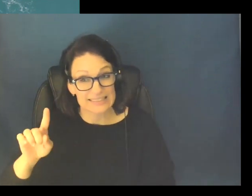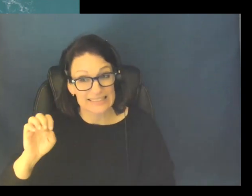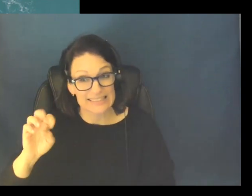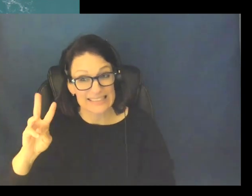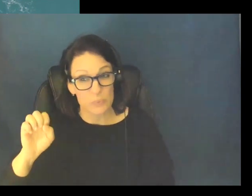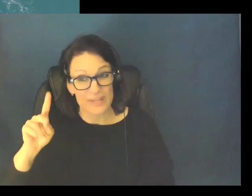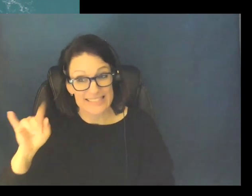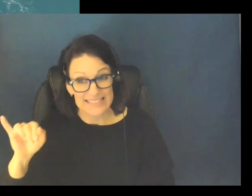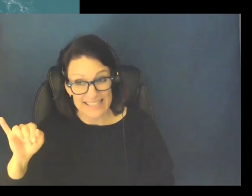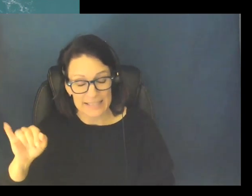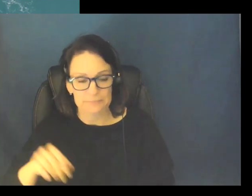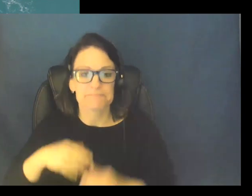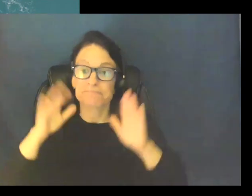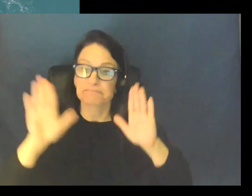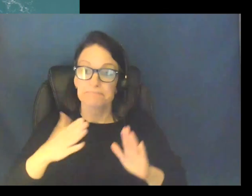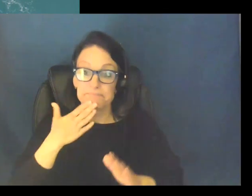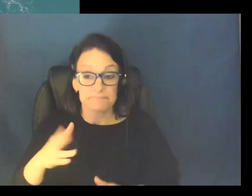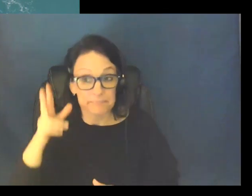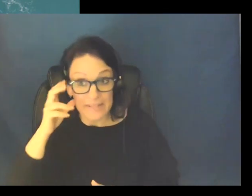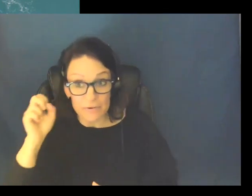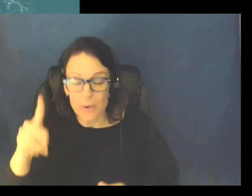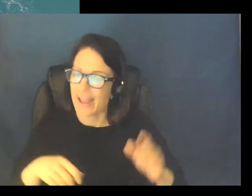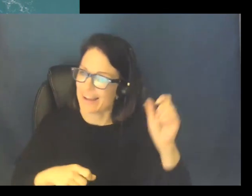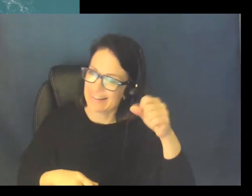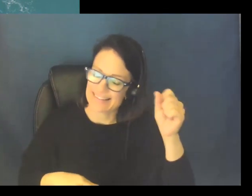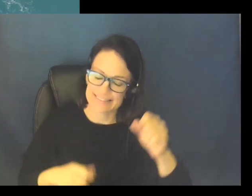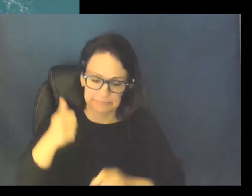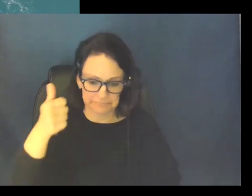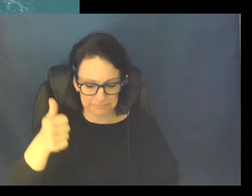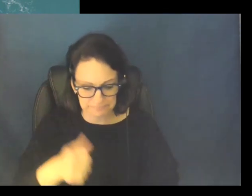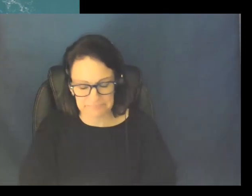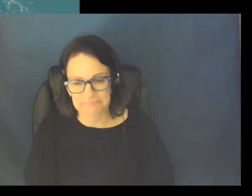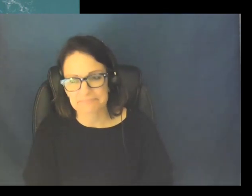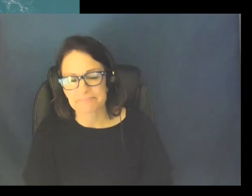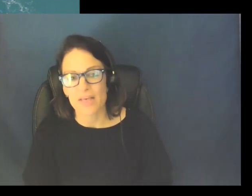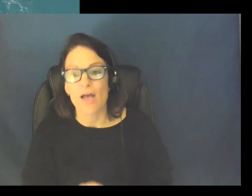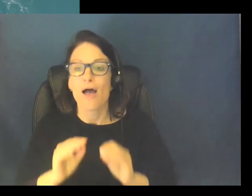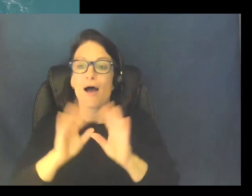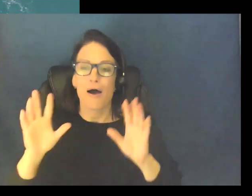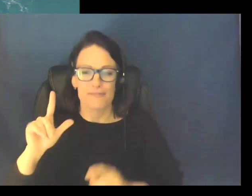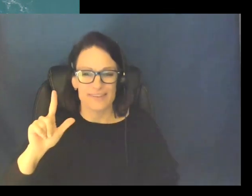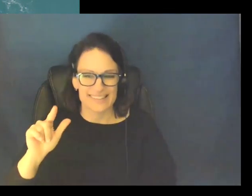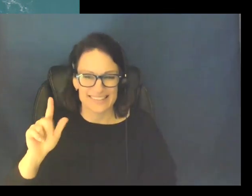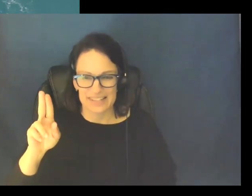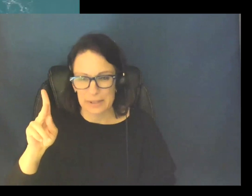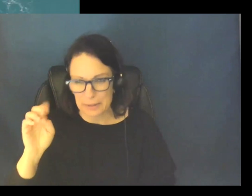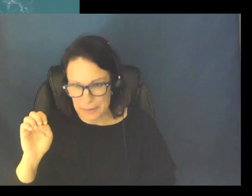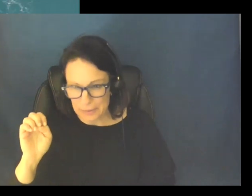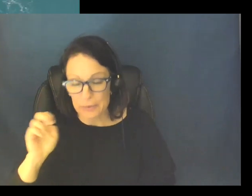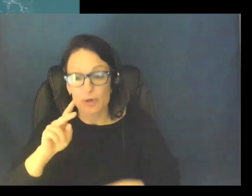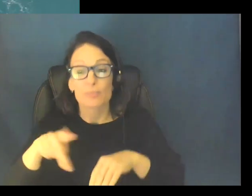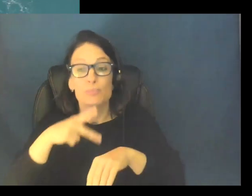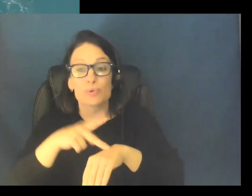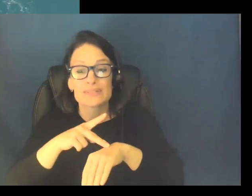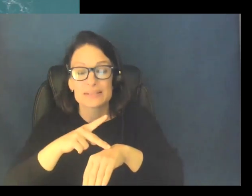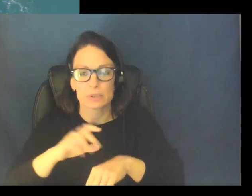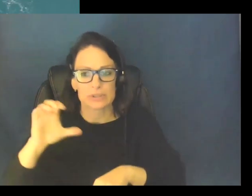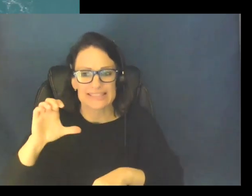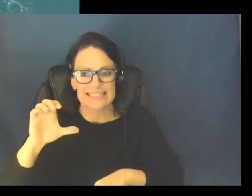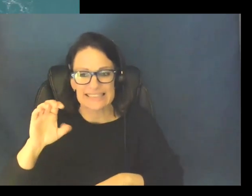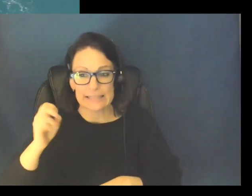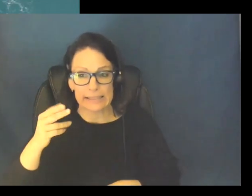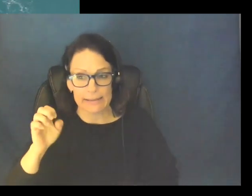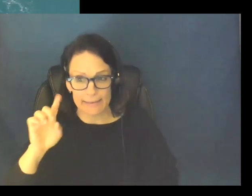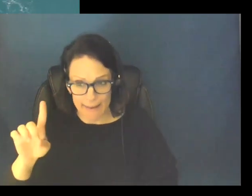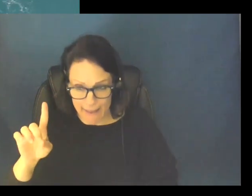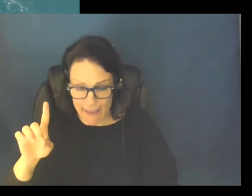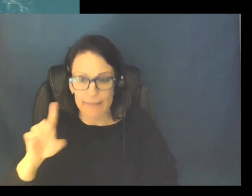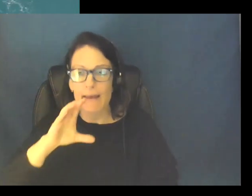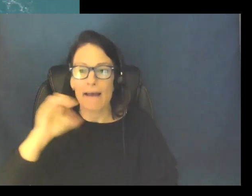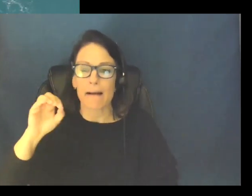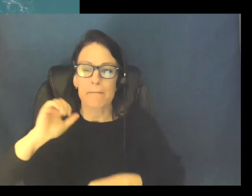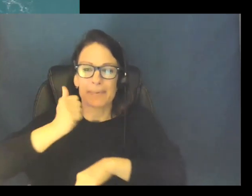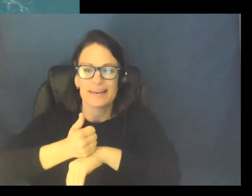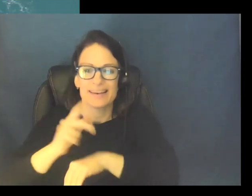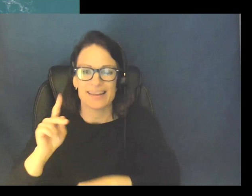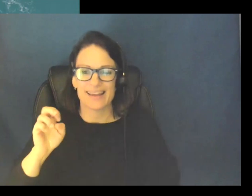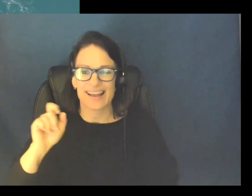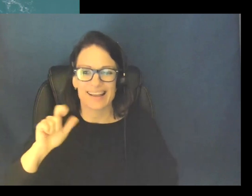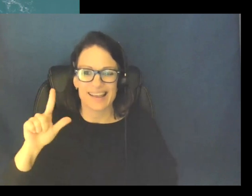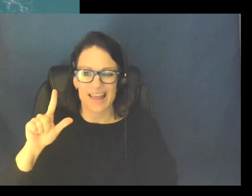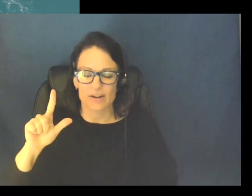Uhm, there is a bill in the Massachusetts Legislature right now, a House and Senate bill that Massachusetts, uhm, chapter of the dark sky organization has been trying to get through for, like, more than 20 years. Many sessions. And, uhm, and there is really no reason not to adopt it, uhm, there is problems with light for human health, human safety, wildlife, so it just encompasses a range of things.